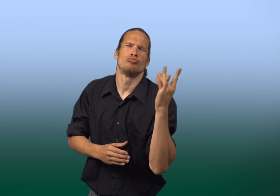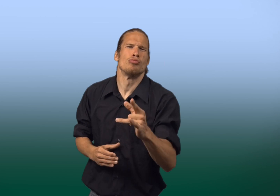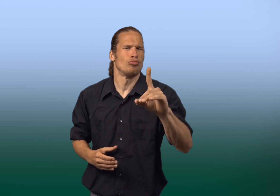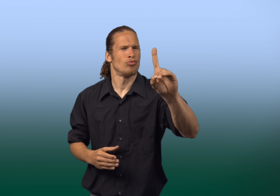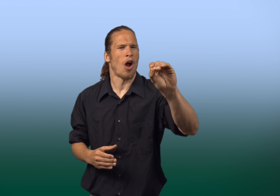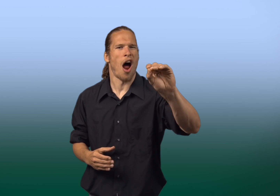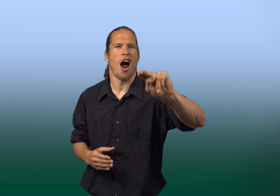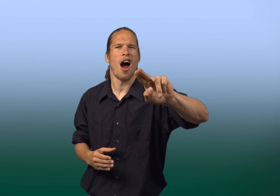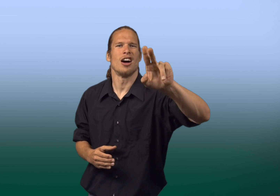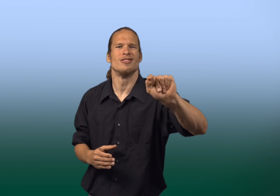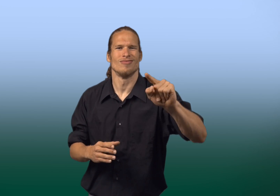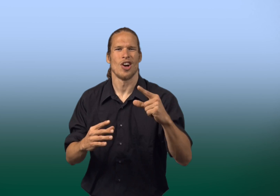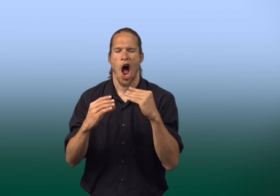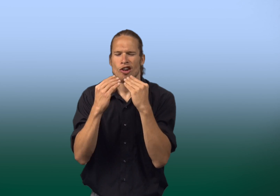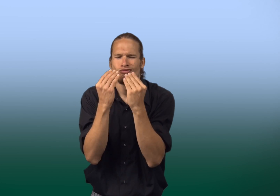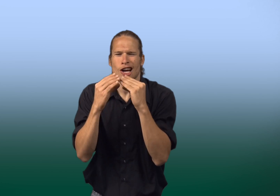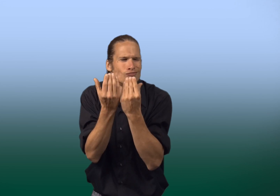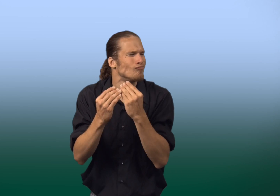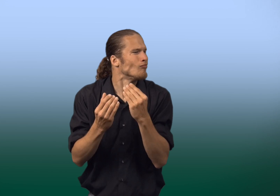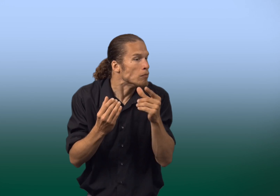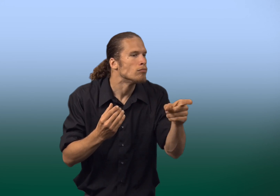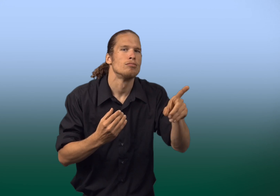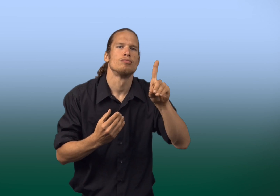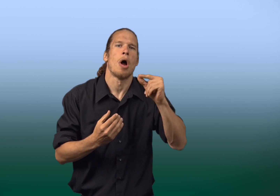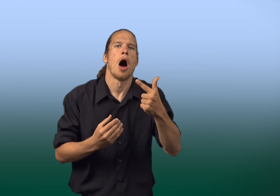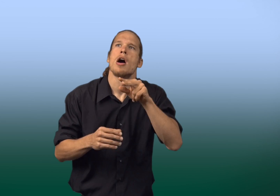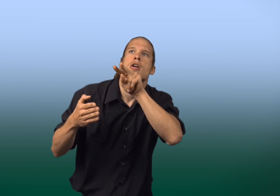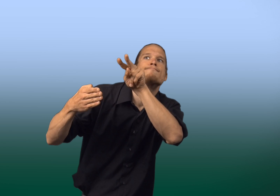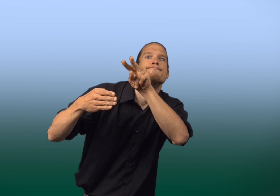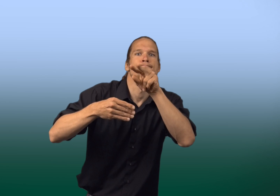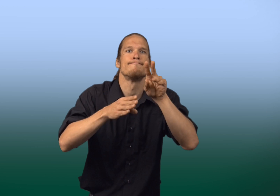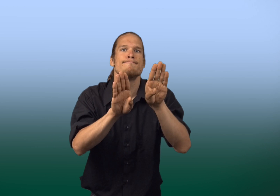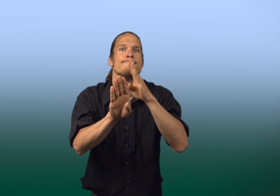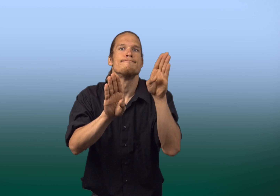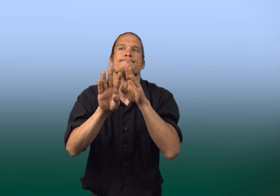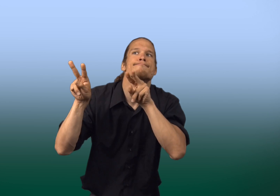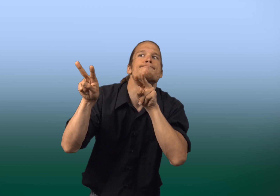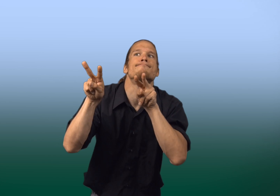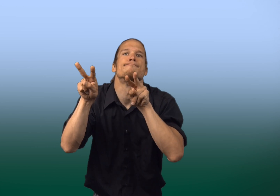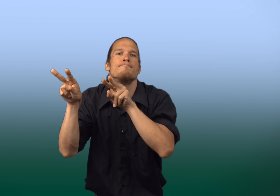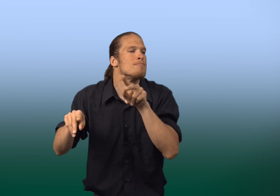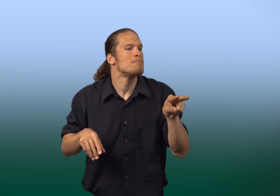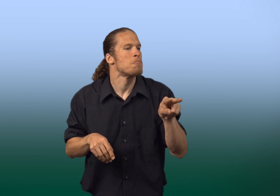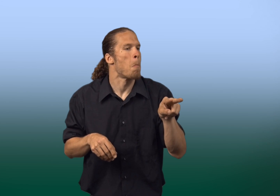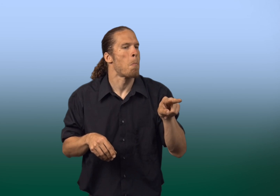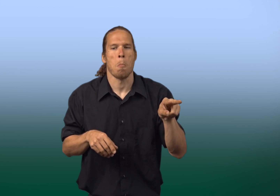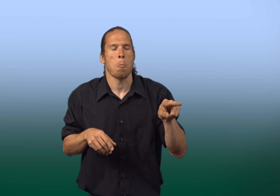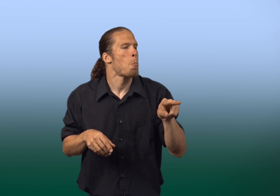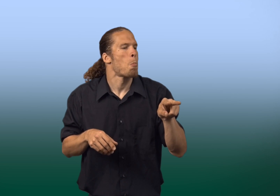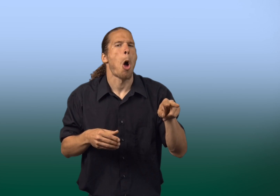And he saw a boy eating a delicious doughnut. And he stared at the boy through a screen door.